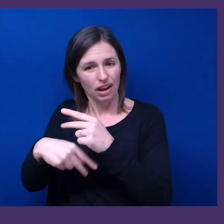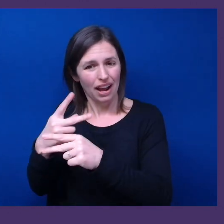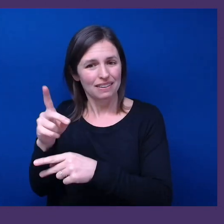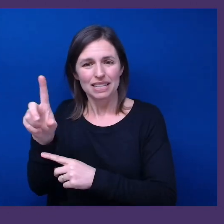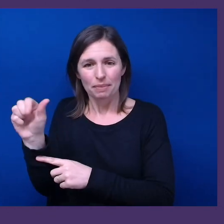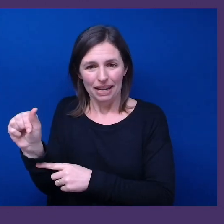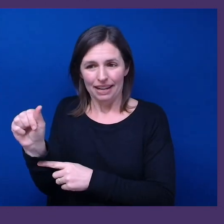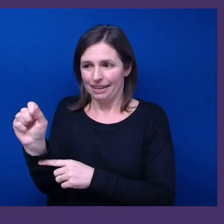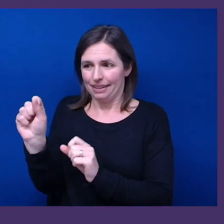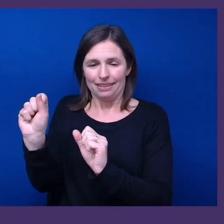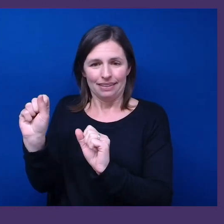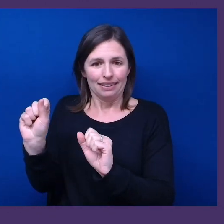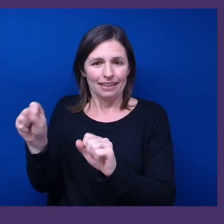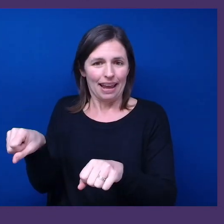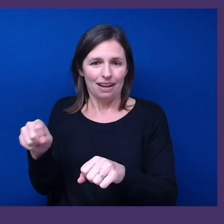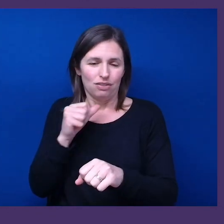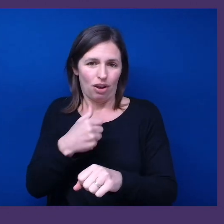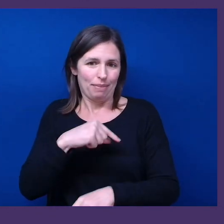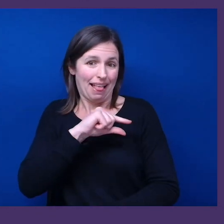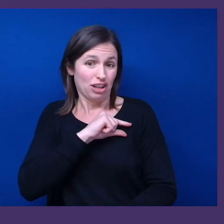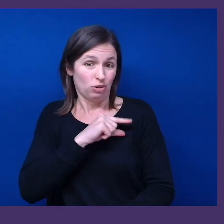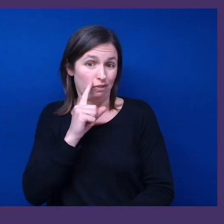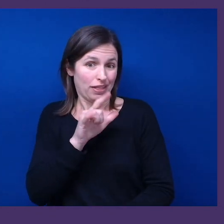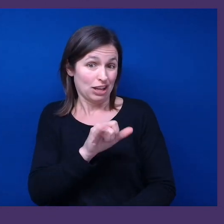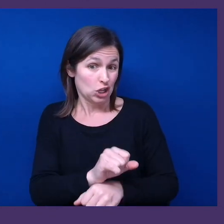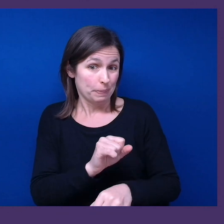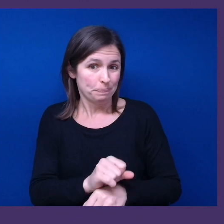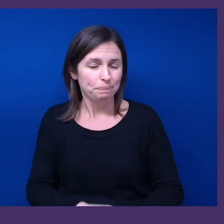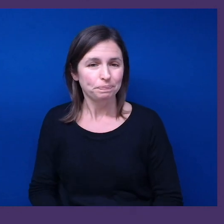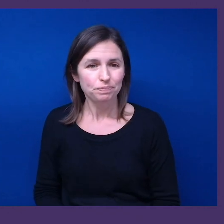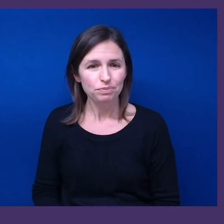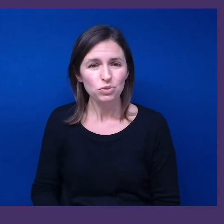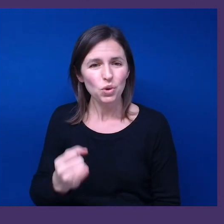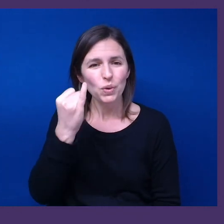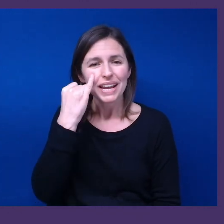If AI-driven workflows require inaccessible interfaces,